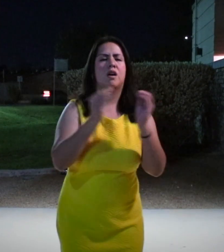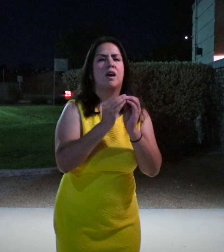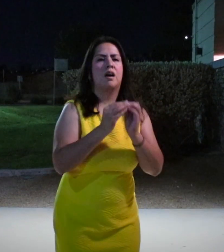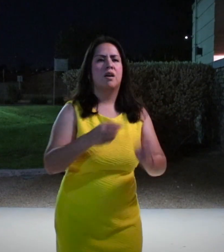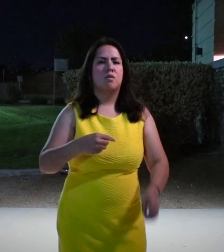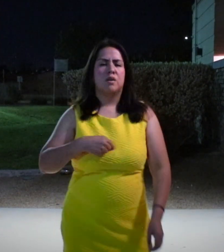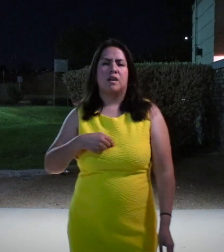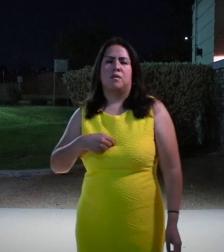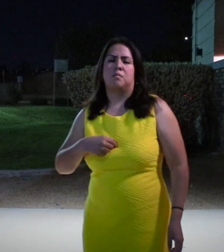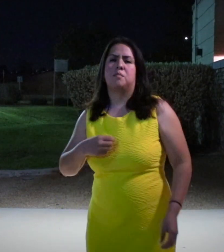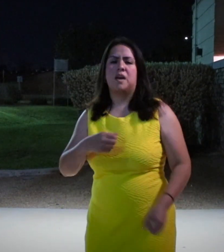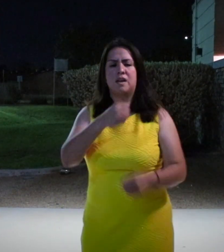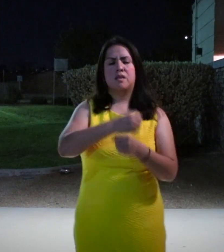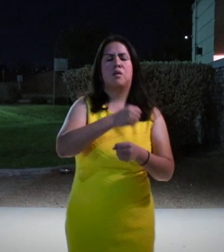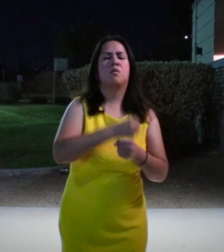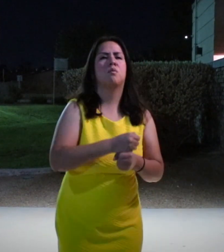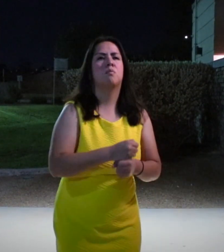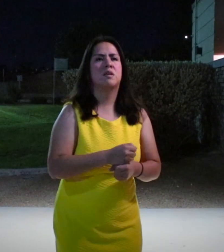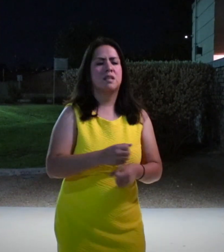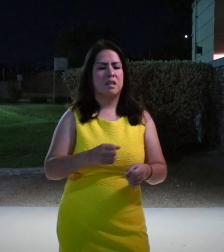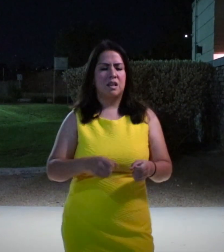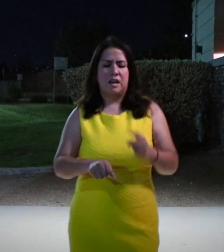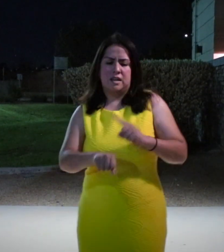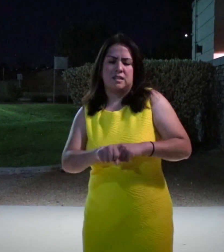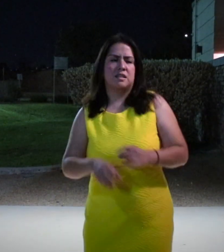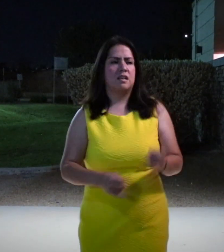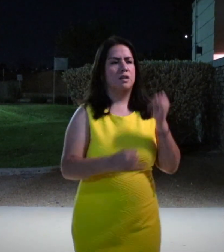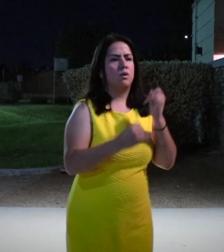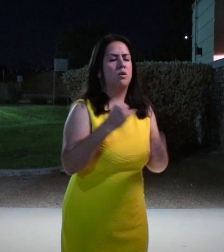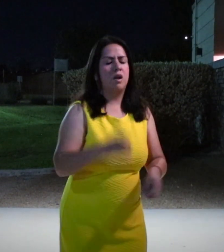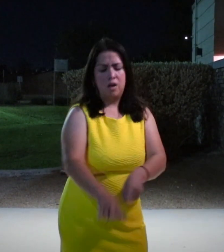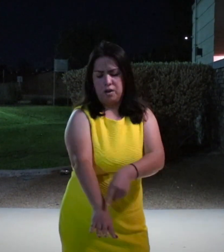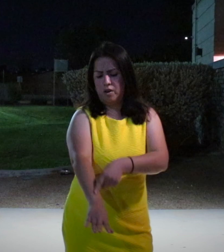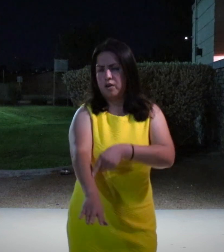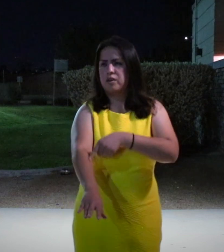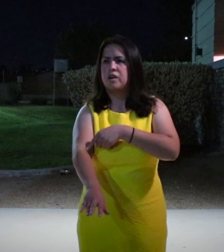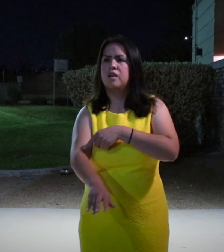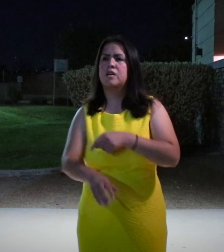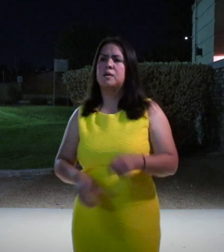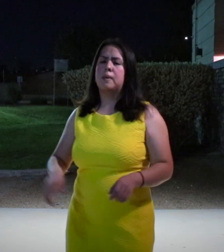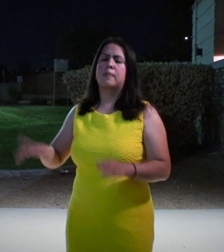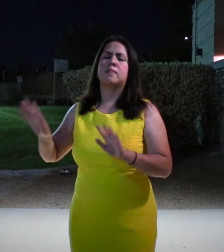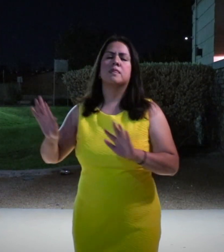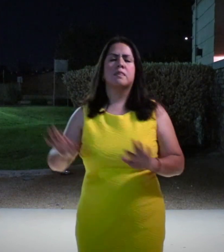I would have made the moments last a little longer